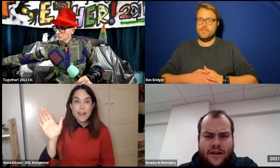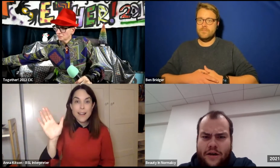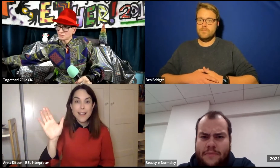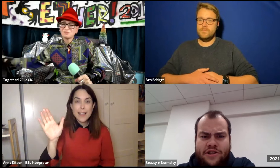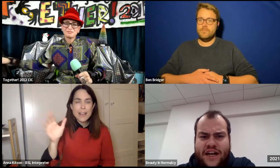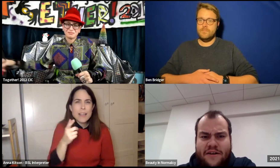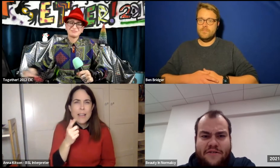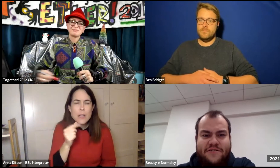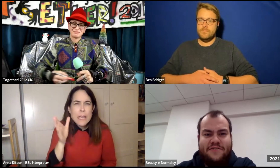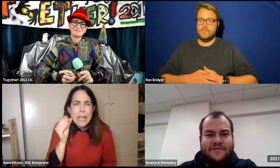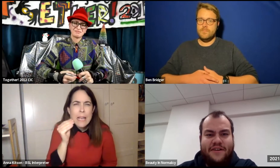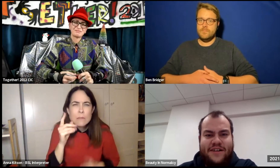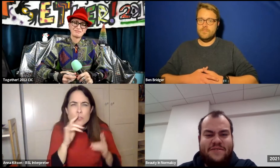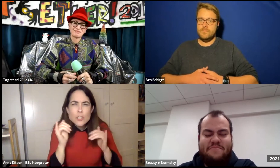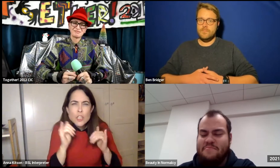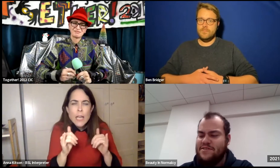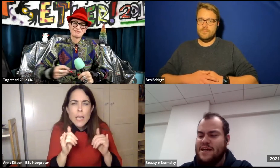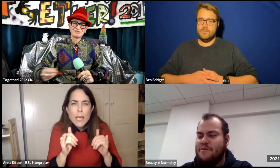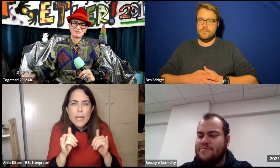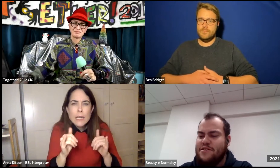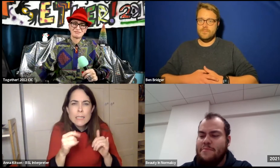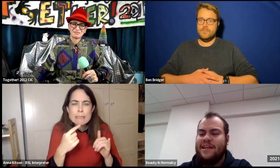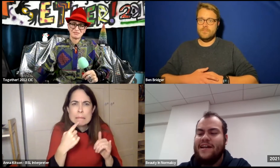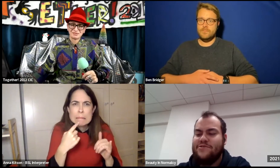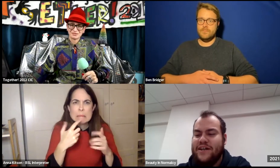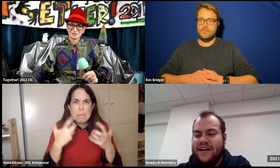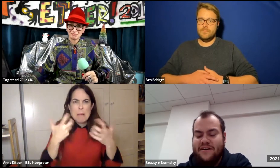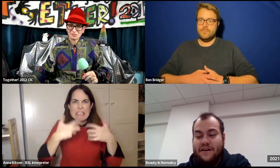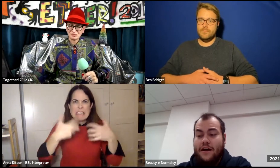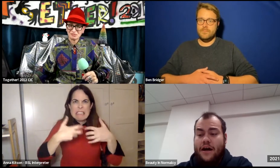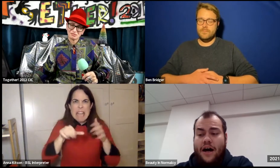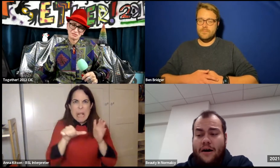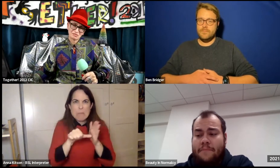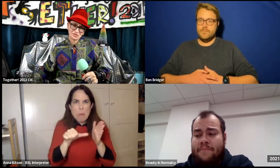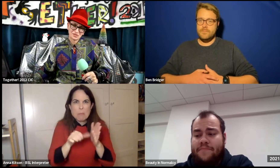so I'm a bit late joining. I've been